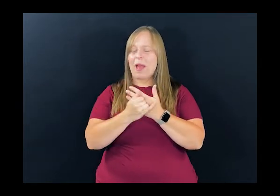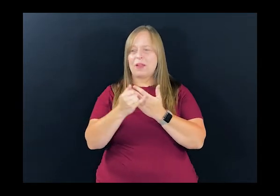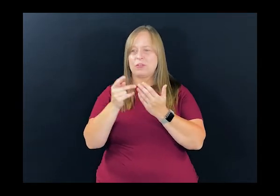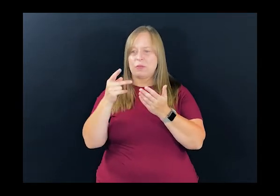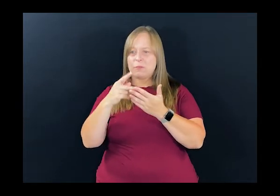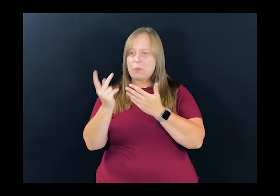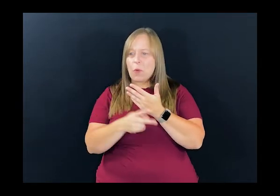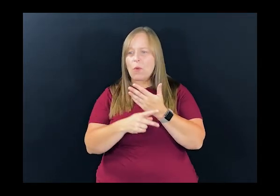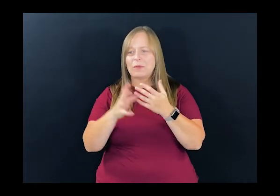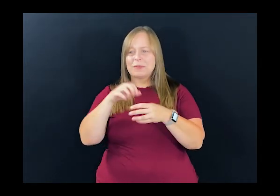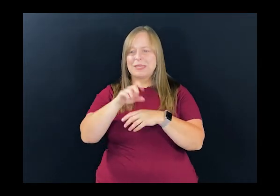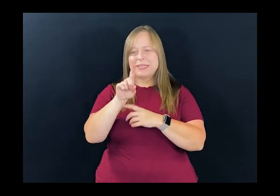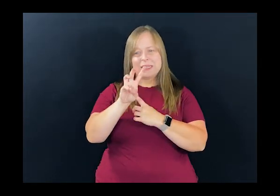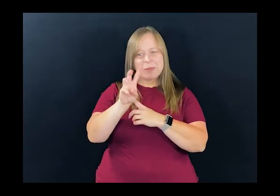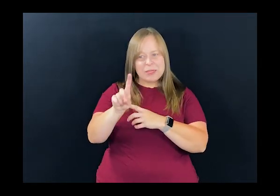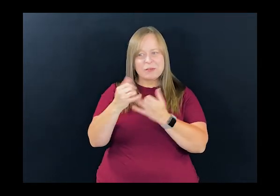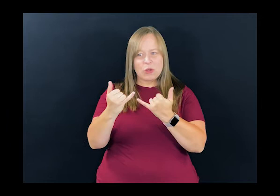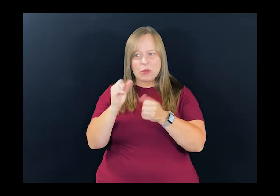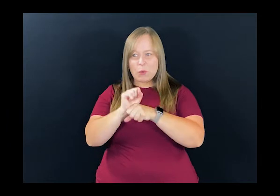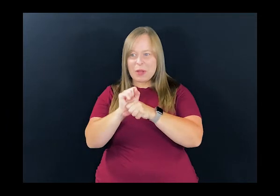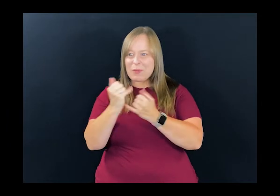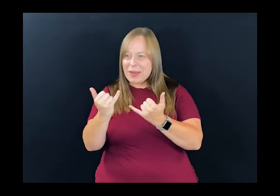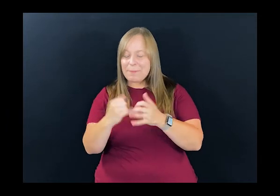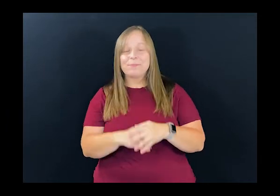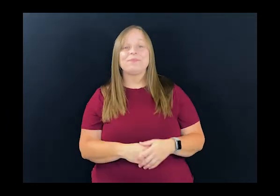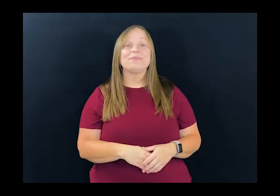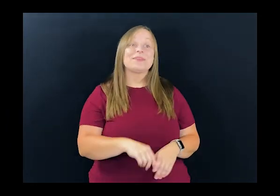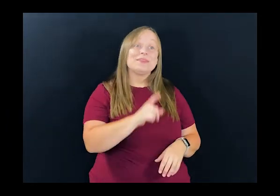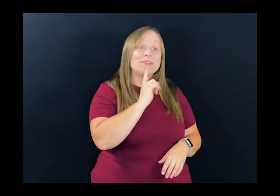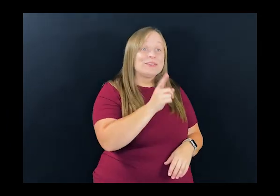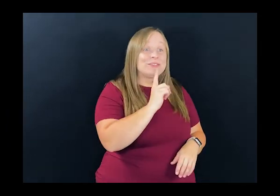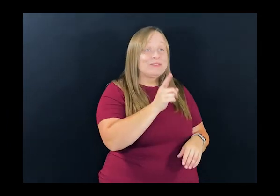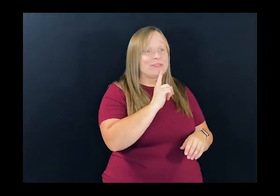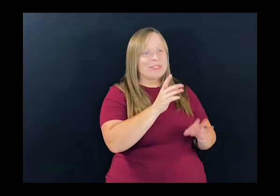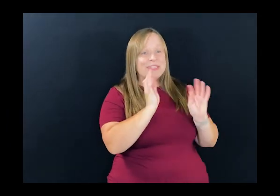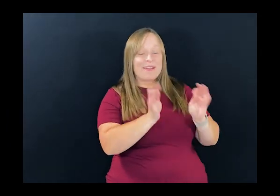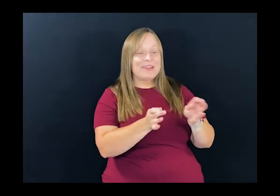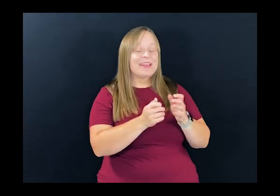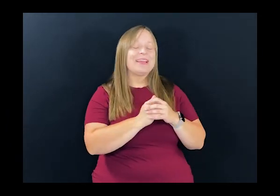and programs that DWD is currently working on. [Shameka] Yes, definitely.